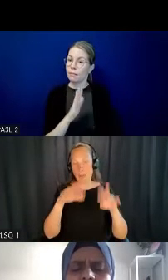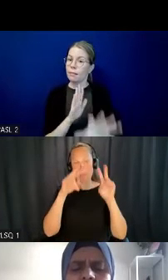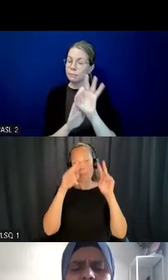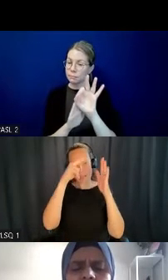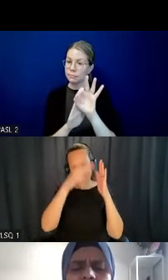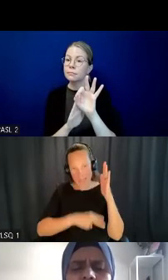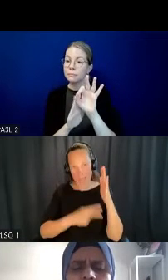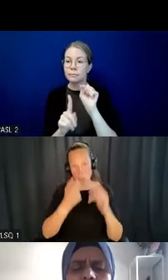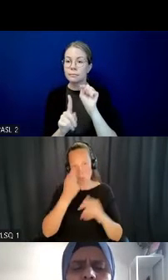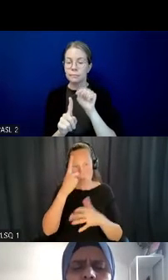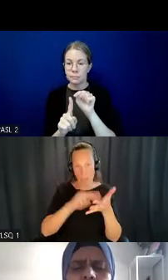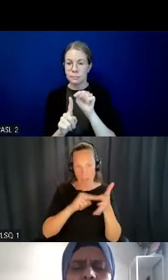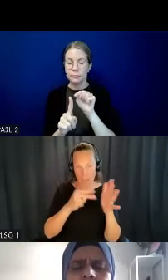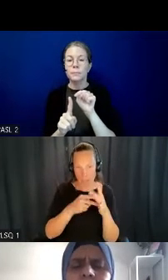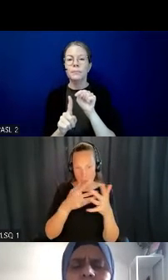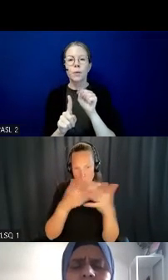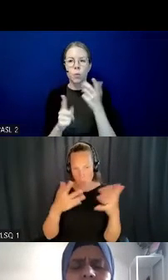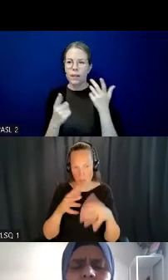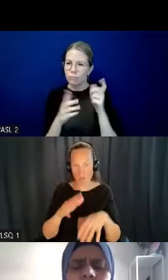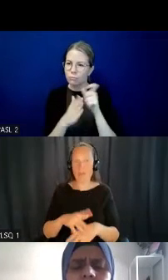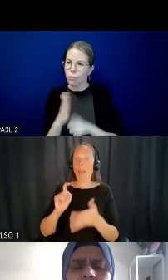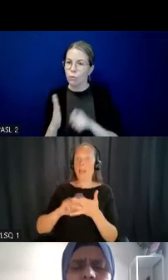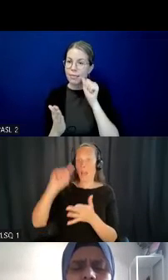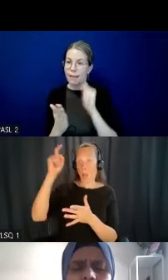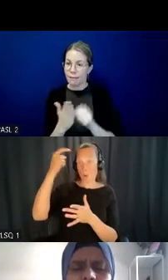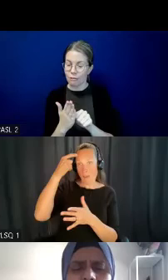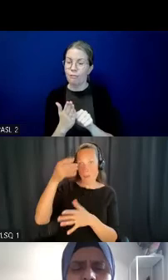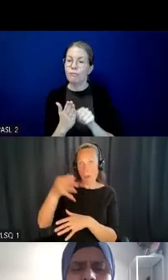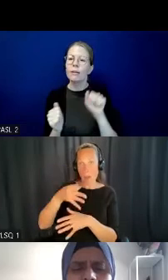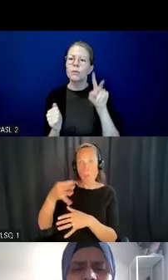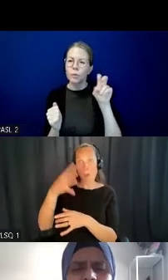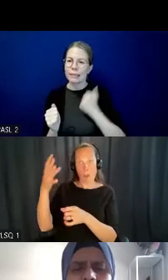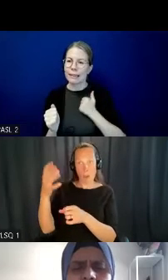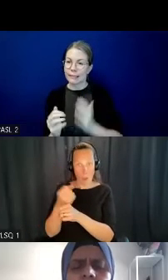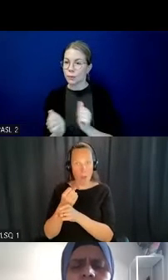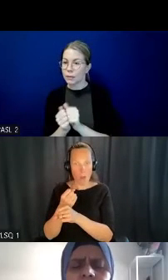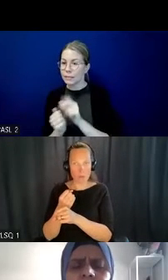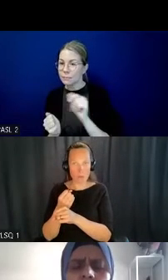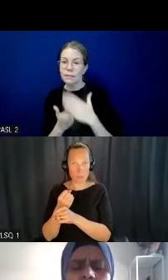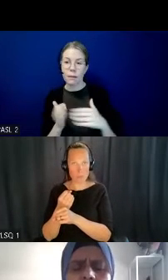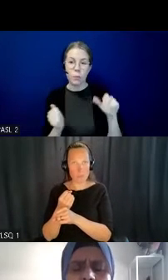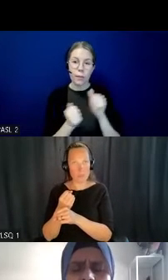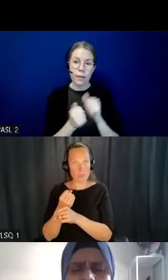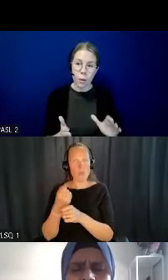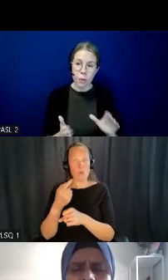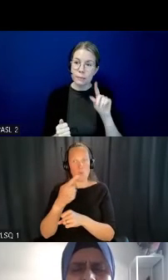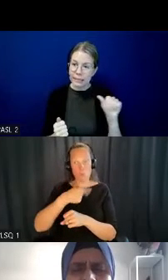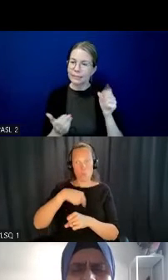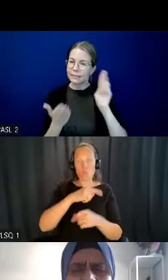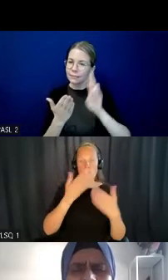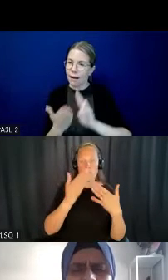SIGNED BY 200 PROMINENT CANADIANS WITH AND WITHOUT DISABILITIES. DUE TO ITS OVERWHELMING RESPONSE,